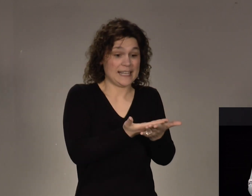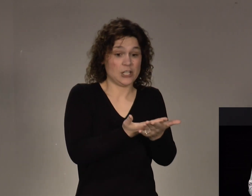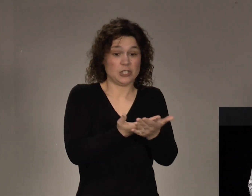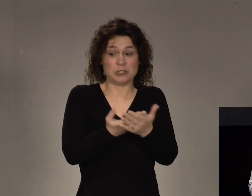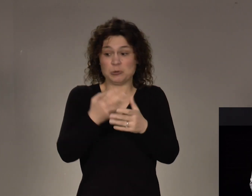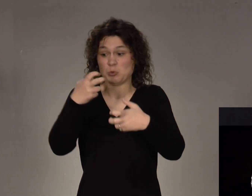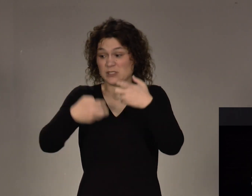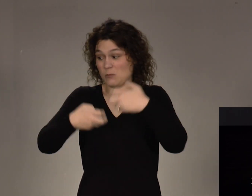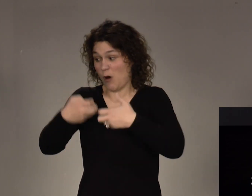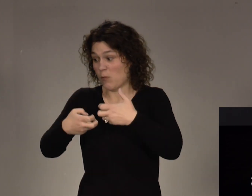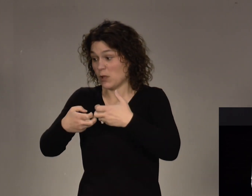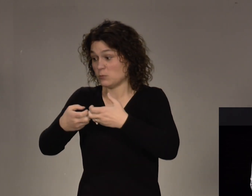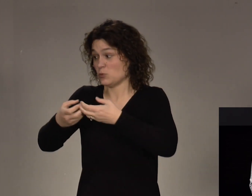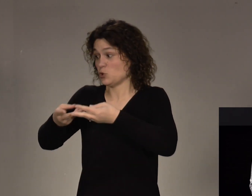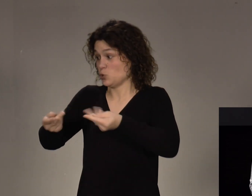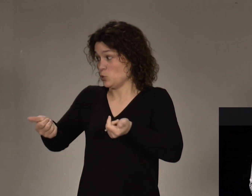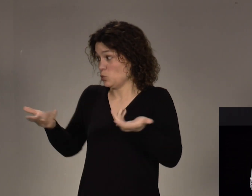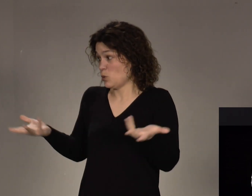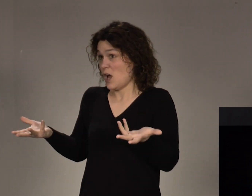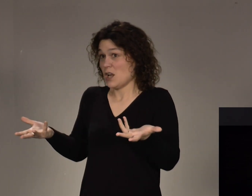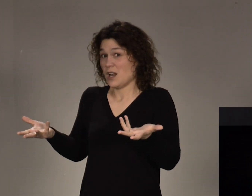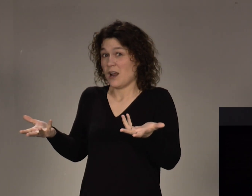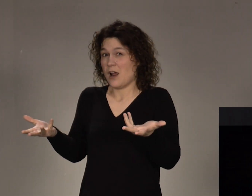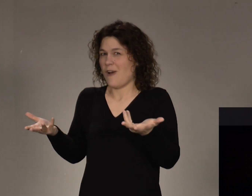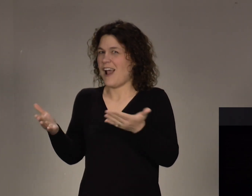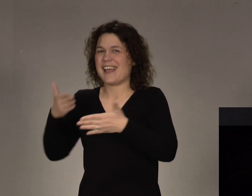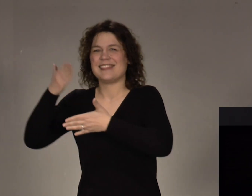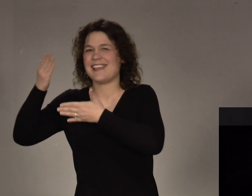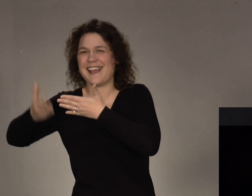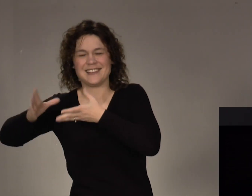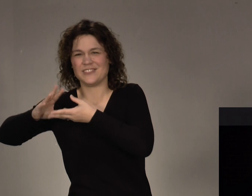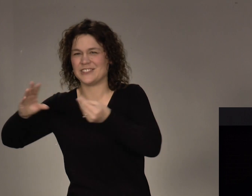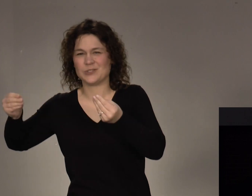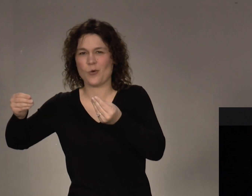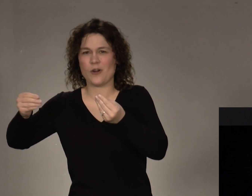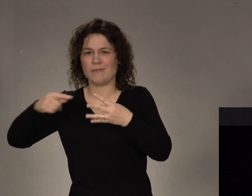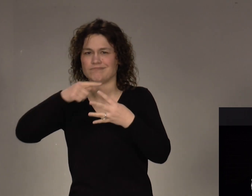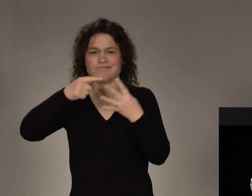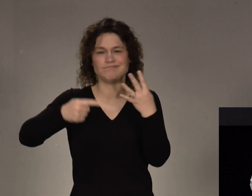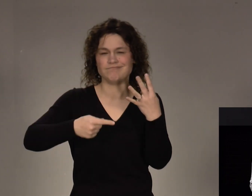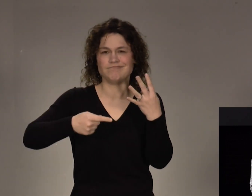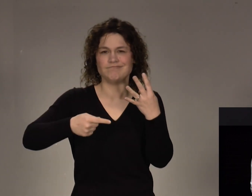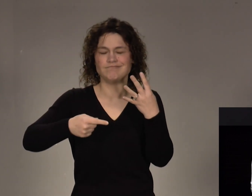What's the solution? What's the end of this story gonna look like?" And the Creed